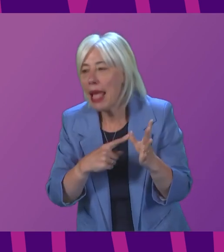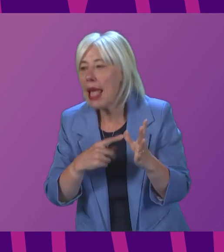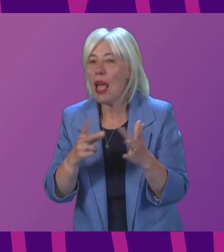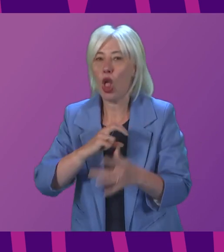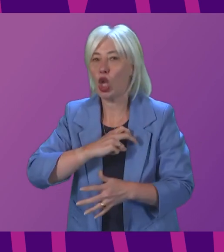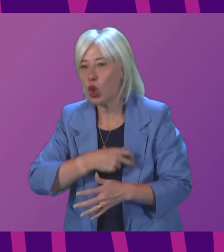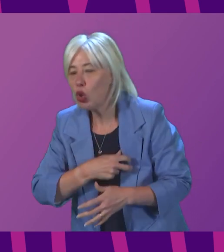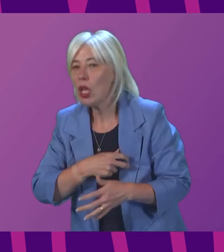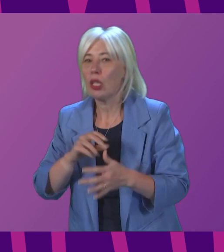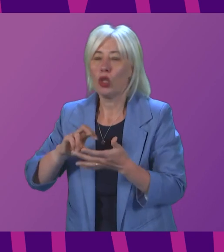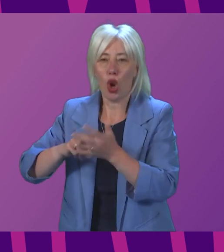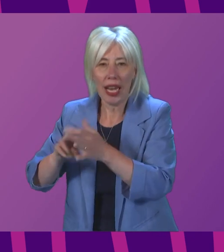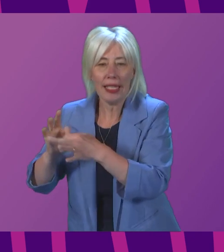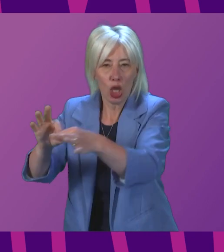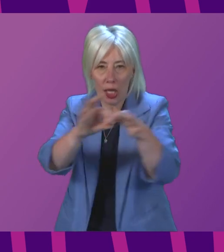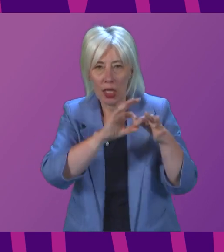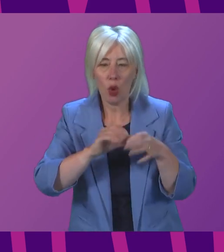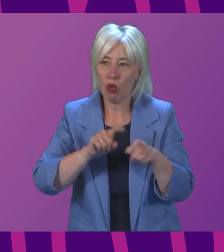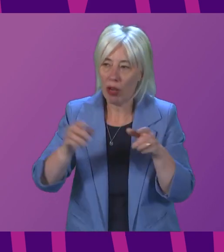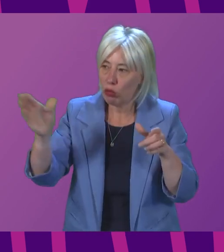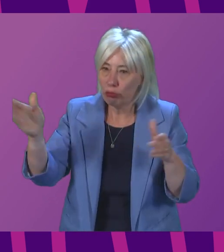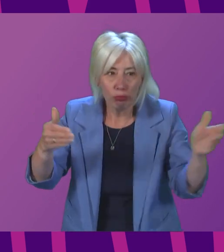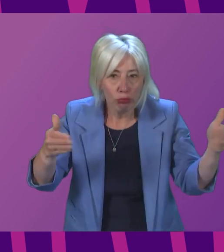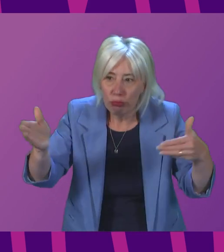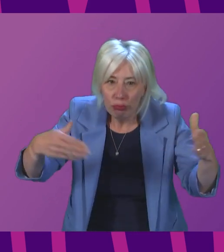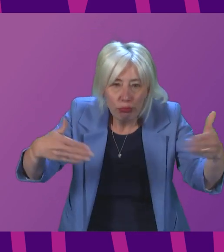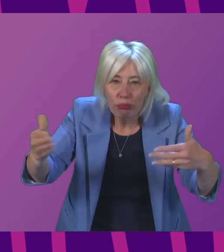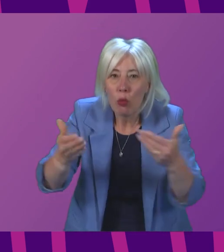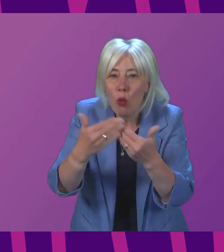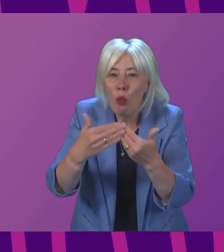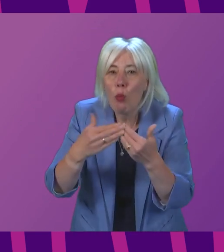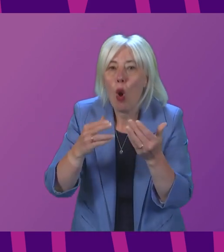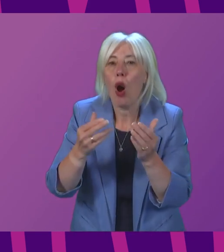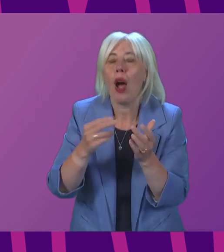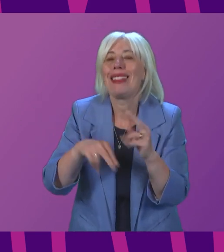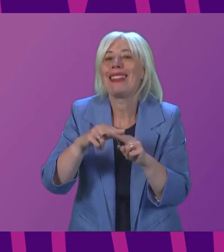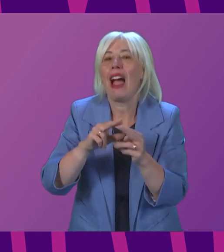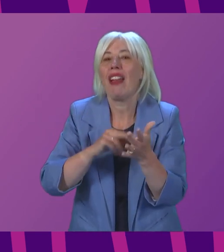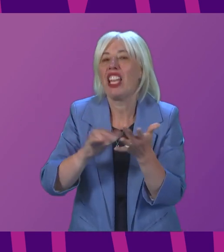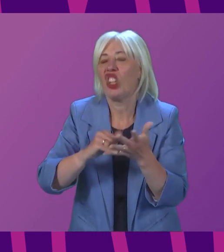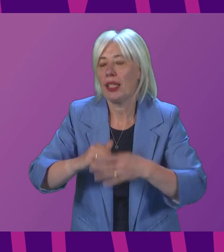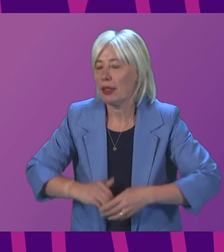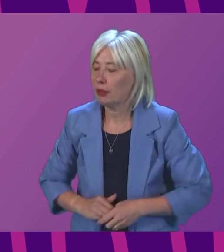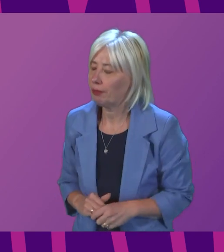as we get more and more staff into our NHS in the years ahead.